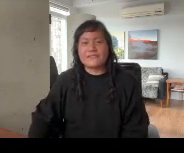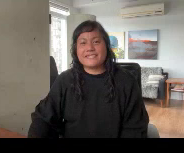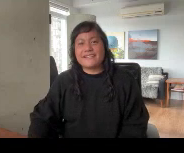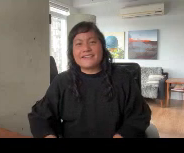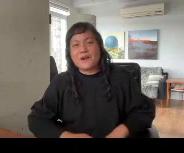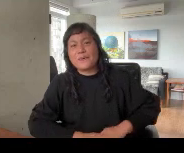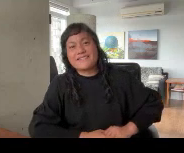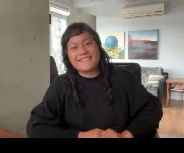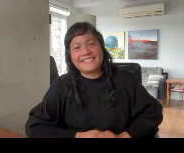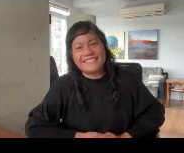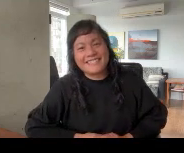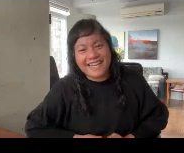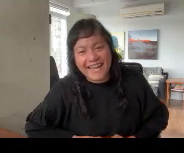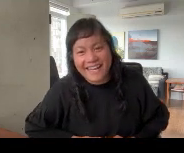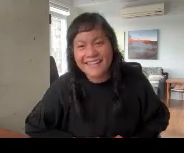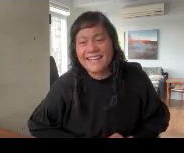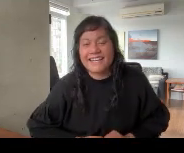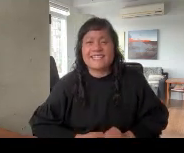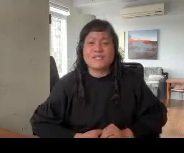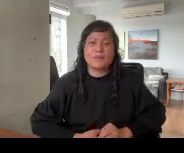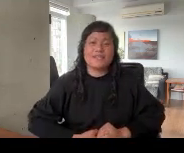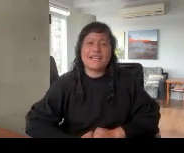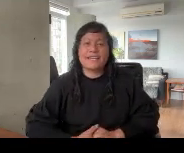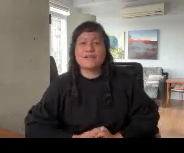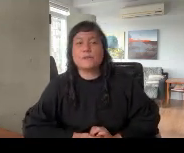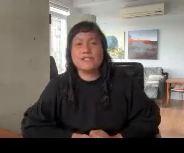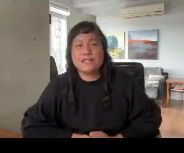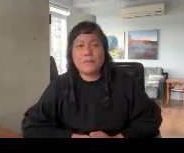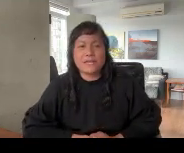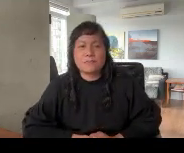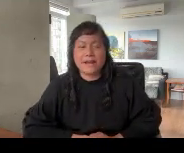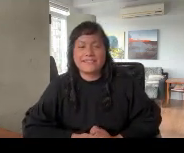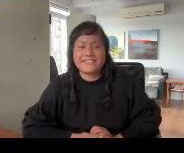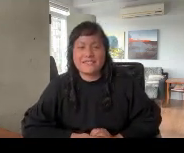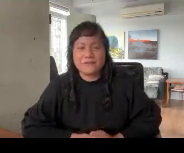much for attending our presentation today: "Accessibility and inclusion best practices